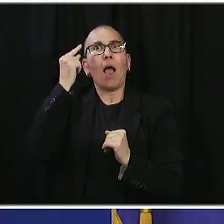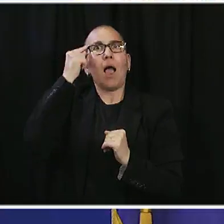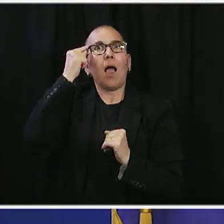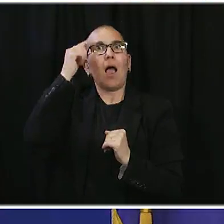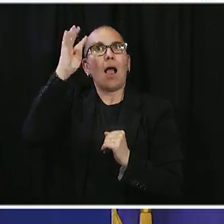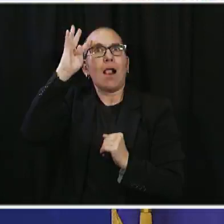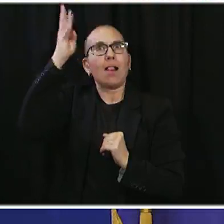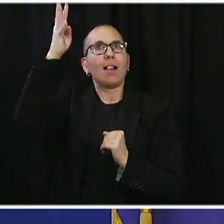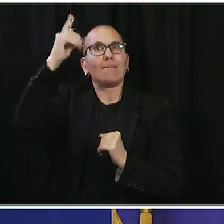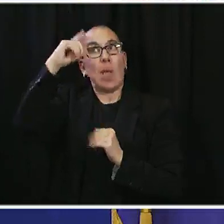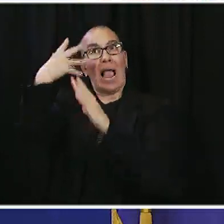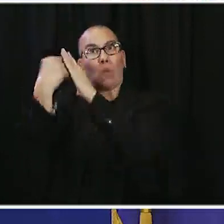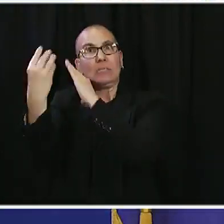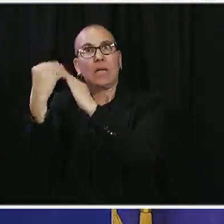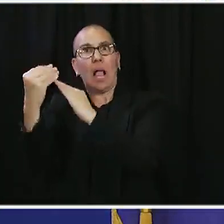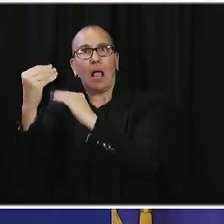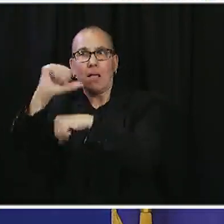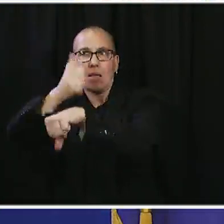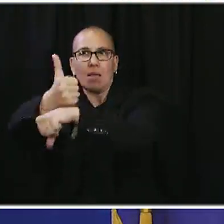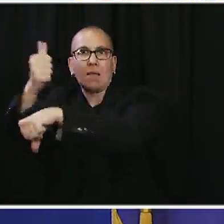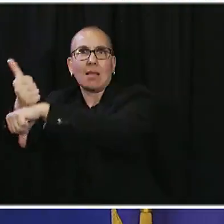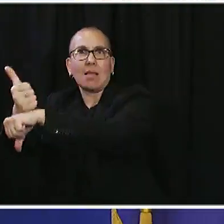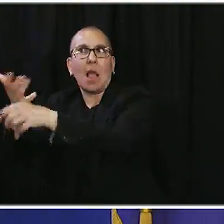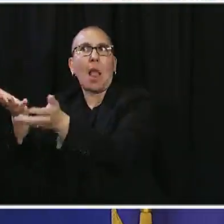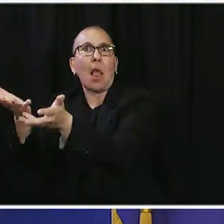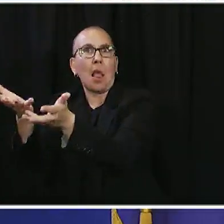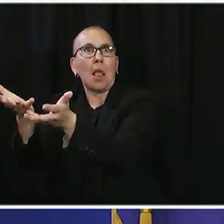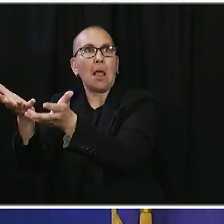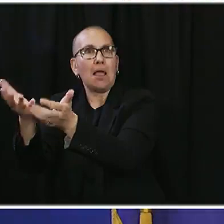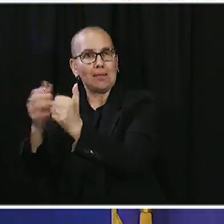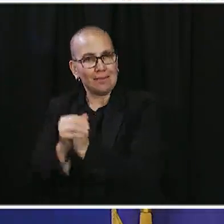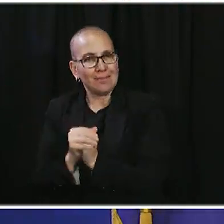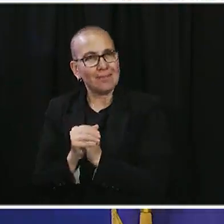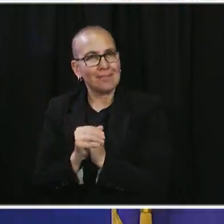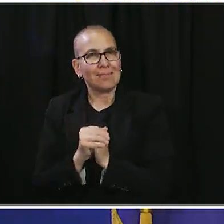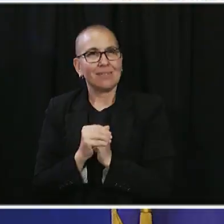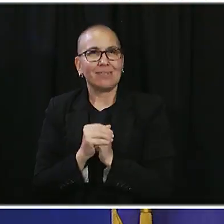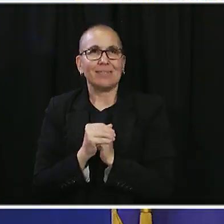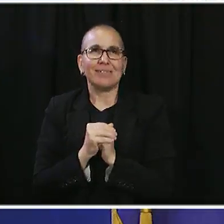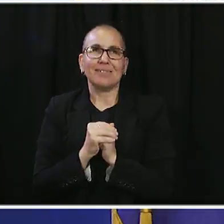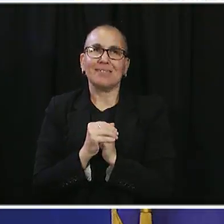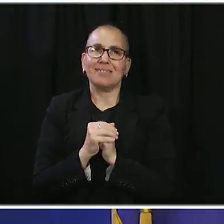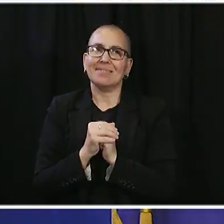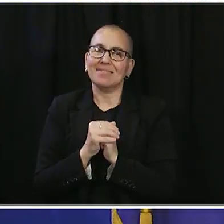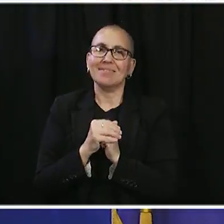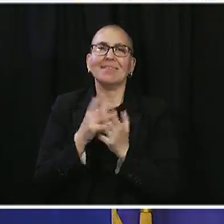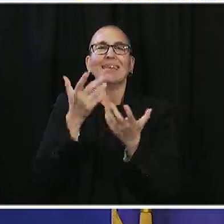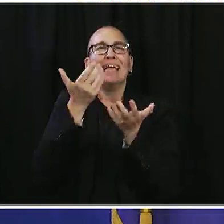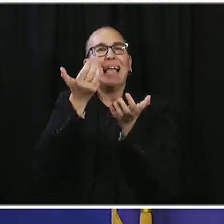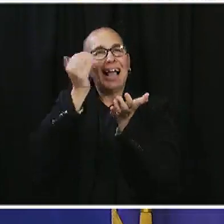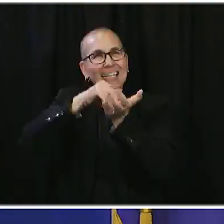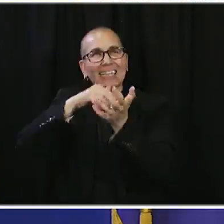RESTAURANTS ARE ABLE TO CREATE OUTDOOR OPPORTUNITIES, EVEN IF THEY MIGHT NOT HAVE THEM TODAY. BUT I THINK IT'S JUST THAT THE